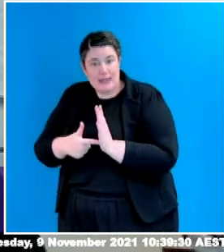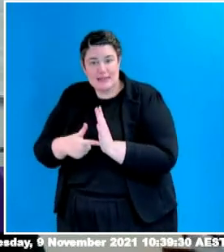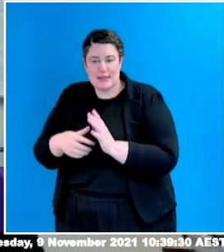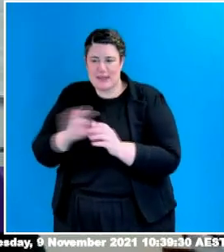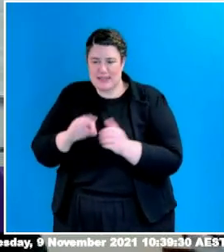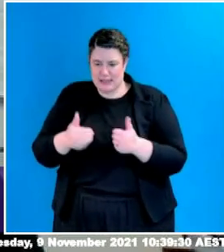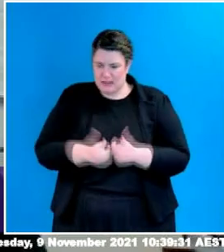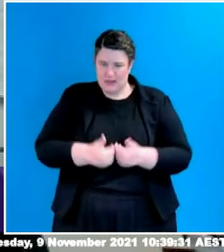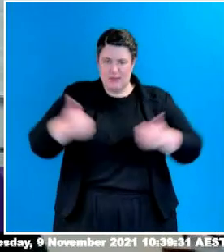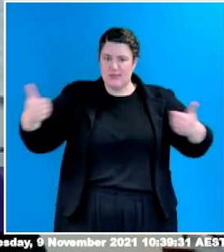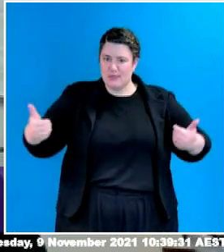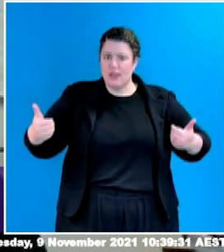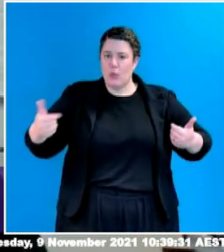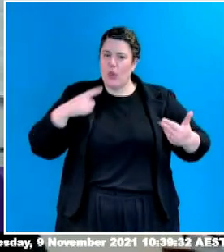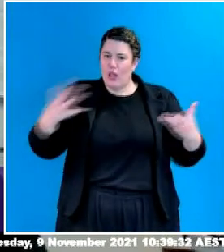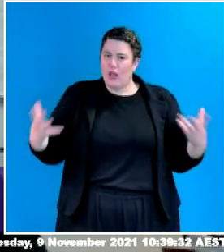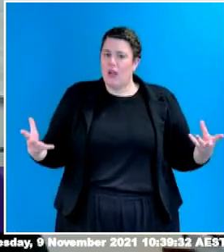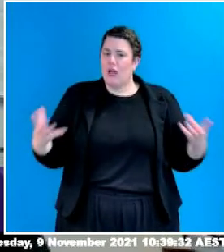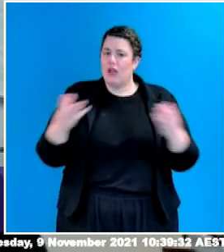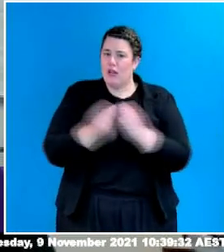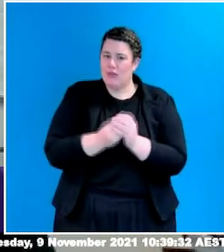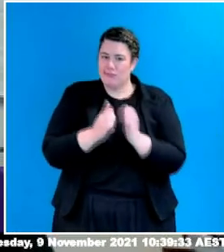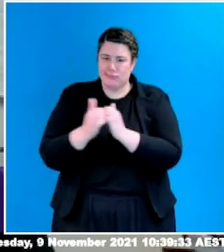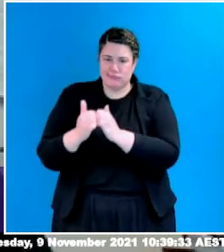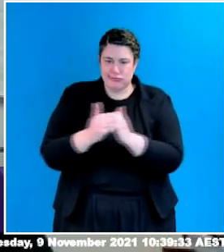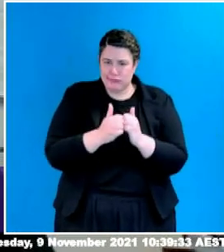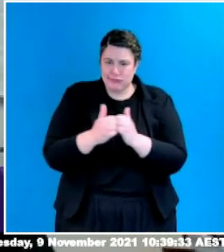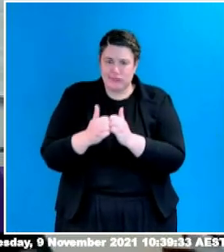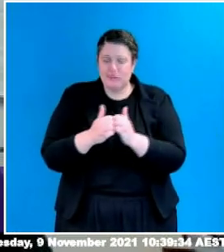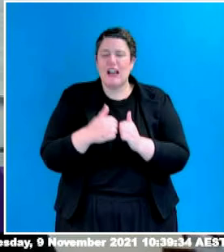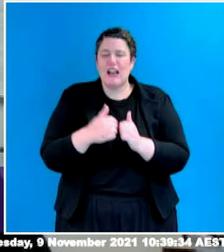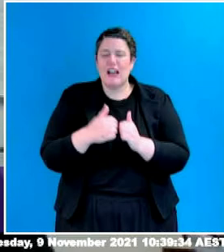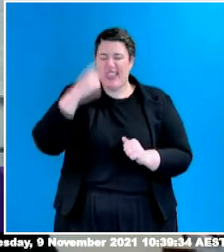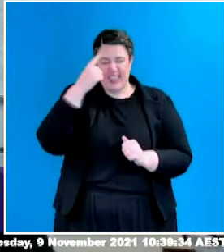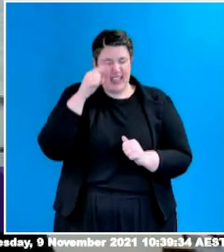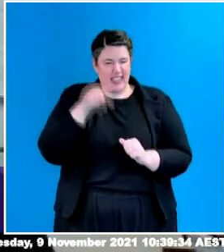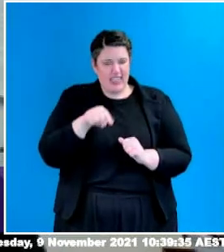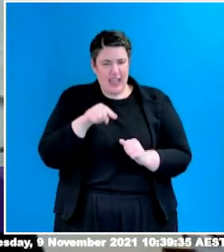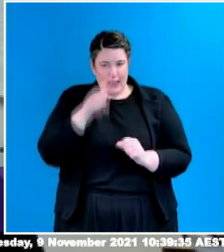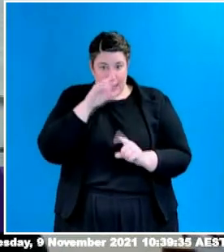I think those sorts of models are something that could be looked at, in